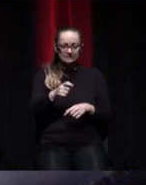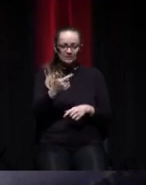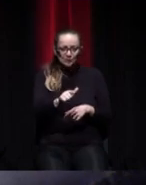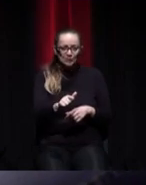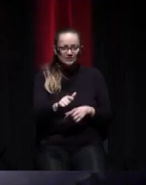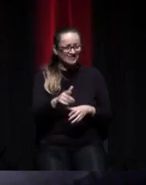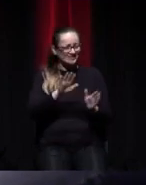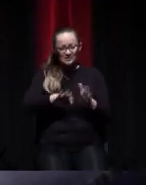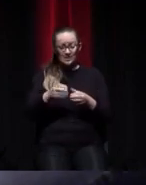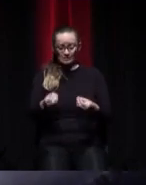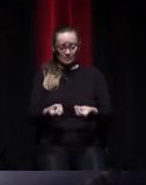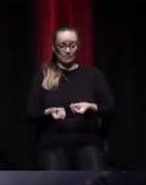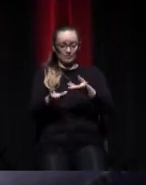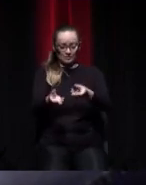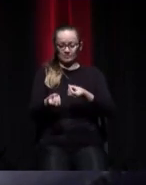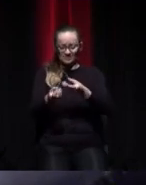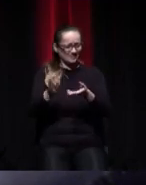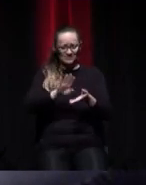and it's offered more things you don't want to watch.